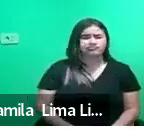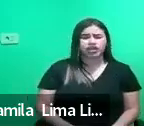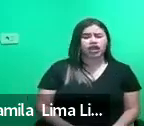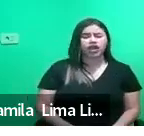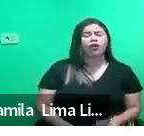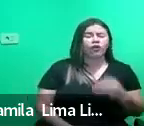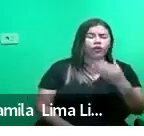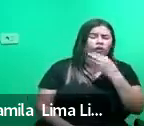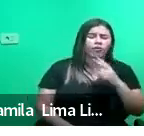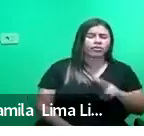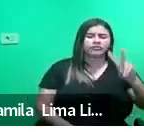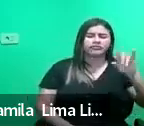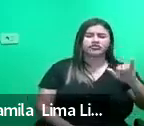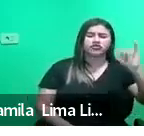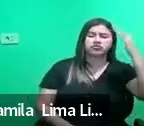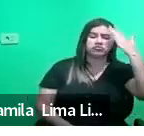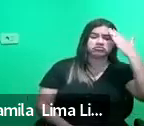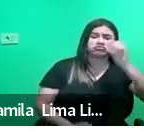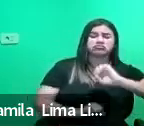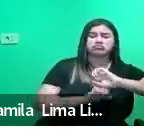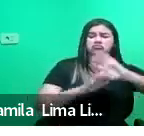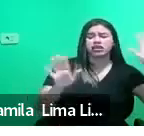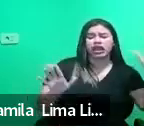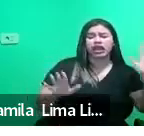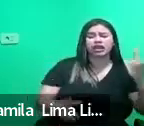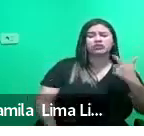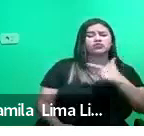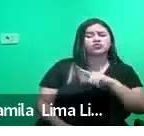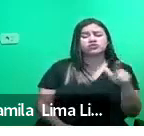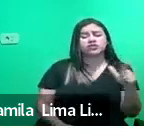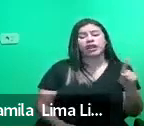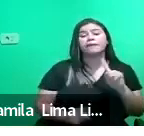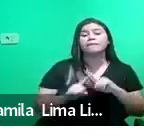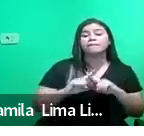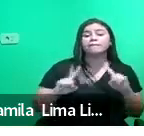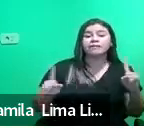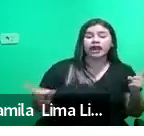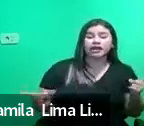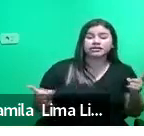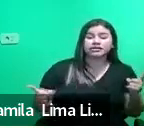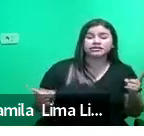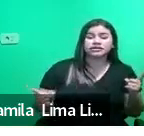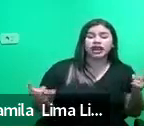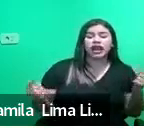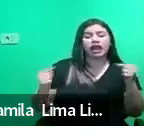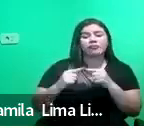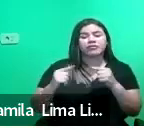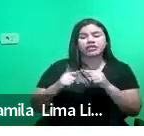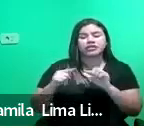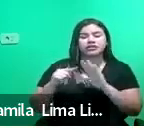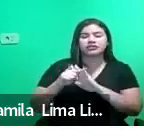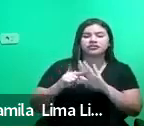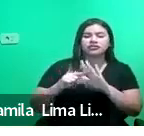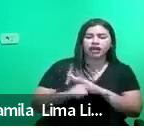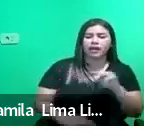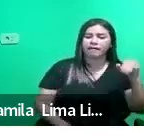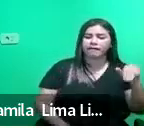5. You go ski, but it is You go ski, but it is there at least in some in some form, in the in some form in the research of butler, with a nd Massacre,